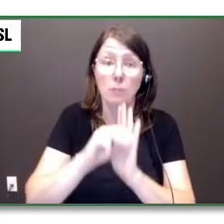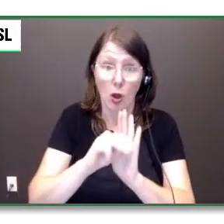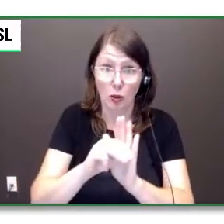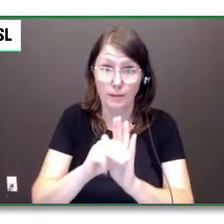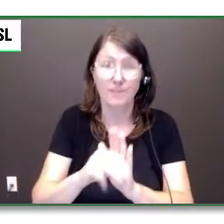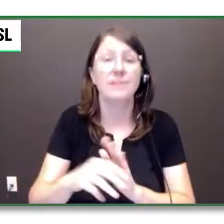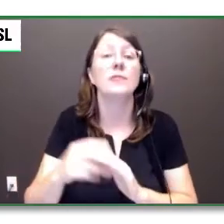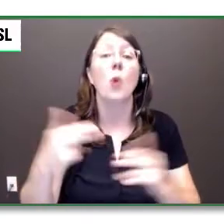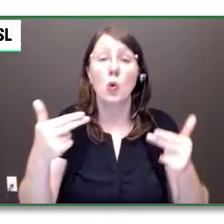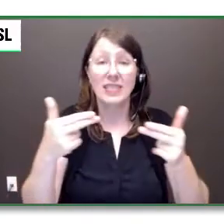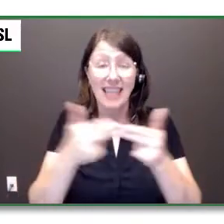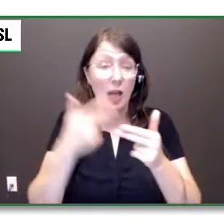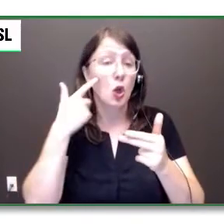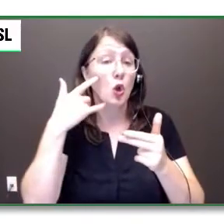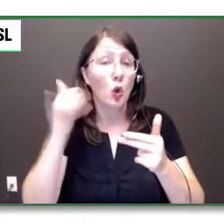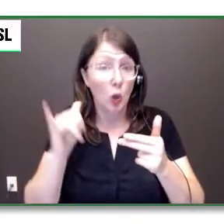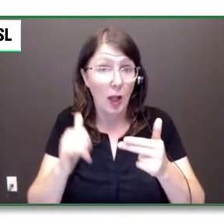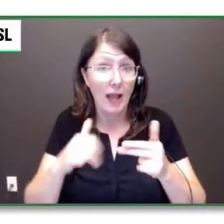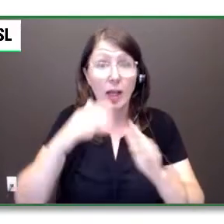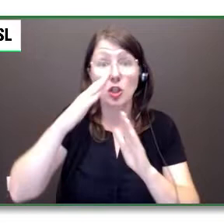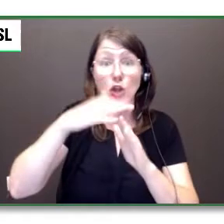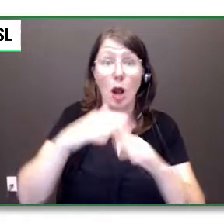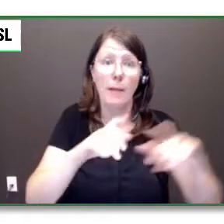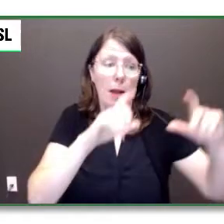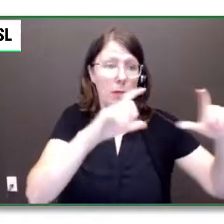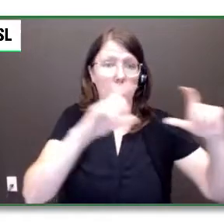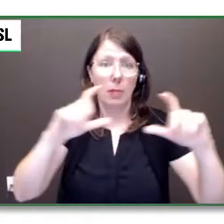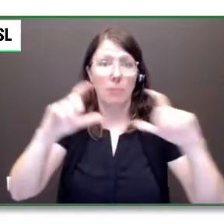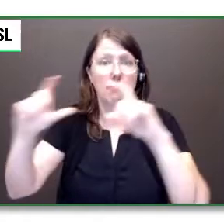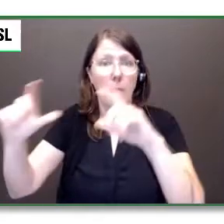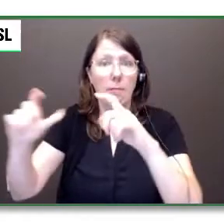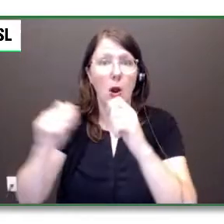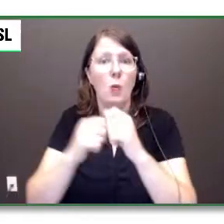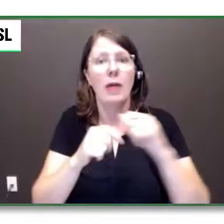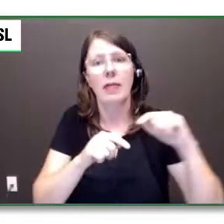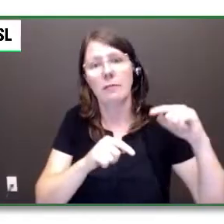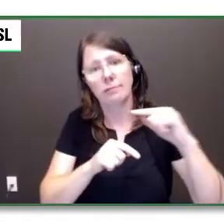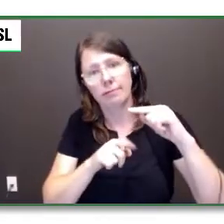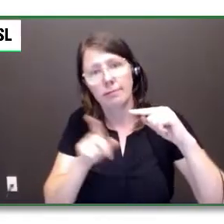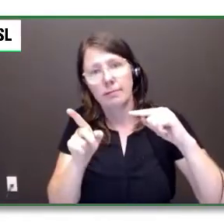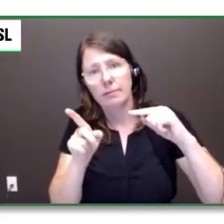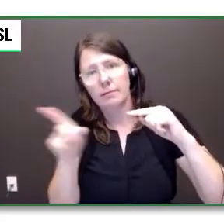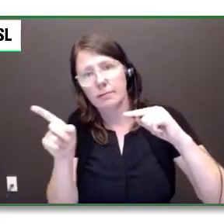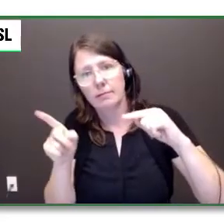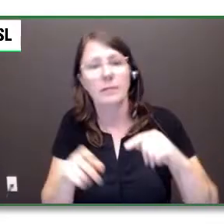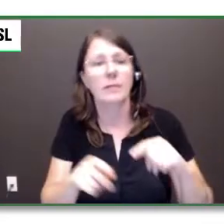connected by arrows and they're labeled: prepare, plan, and enjoy. And our research